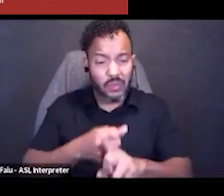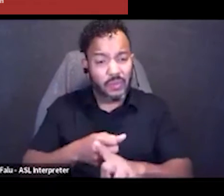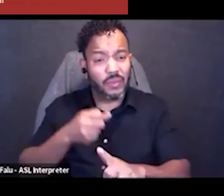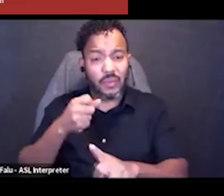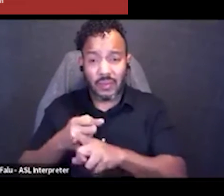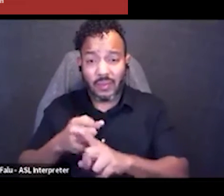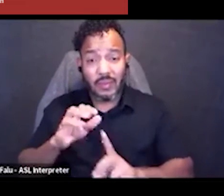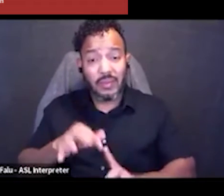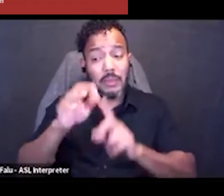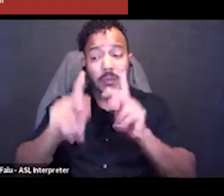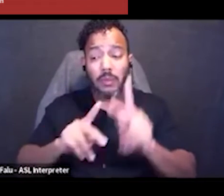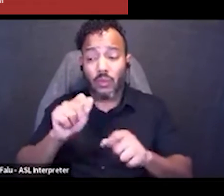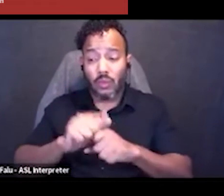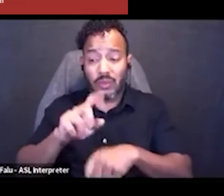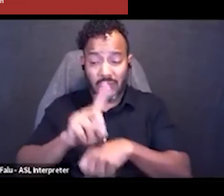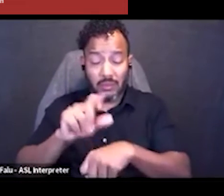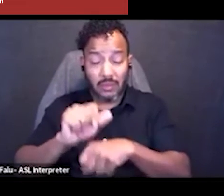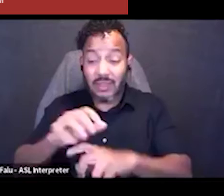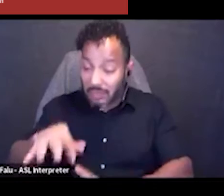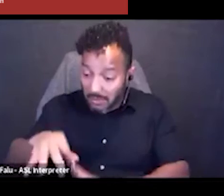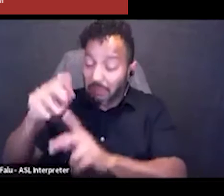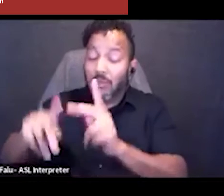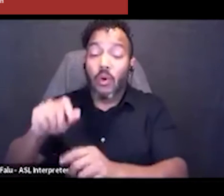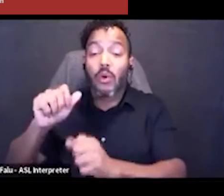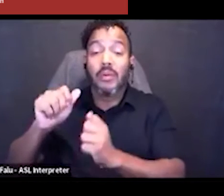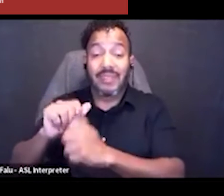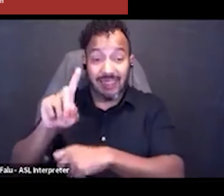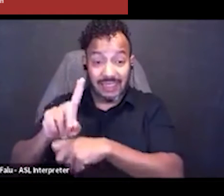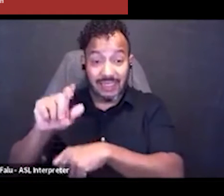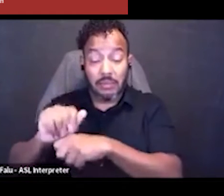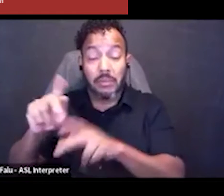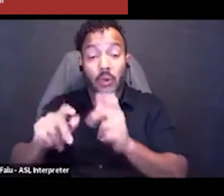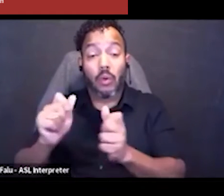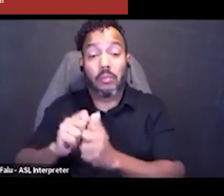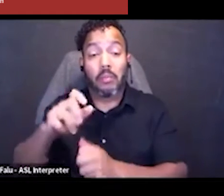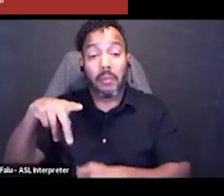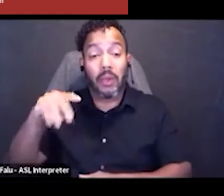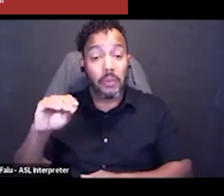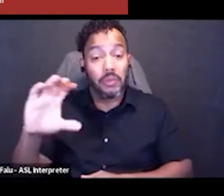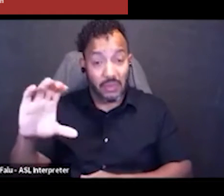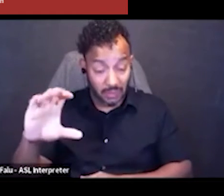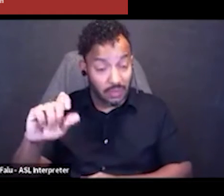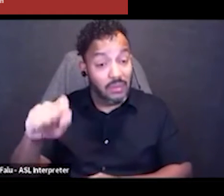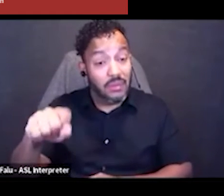disabled people of color and equities that we already knew were happening but have never